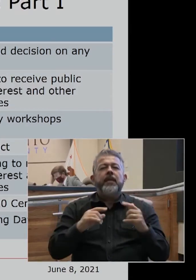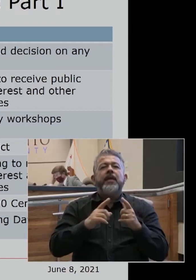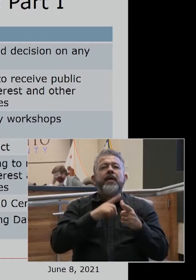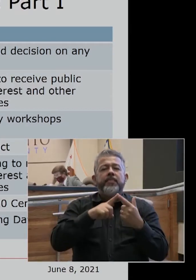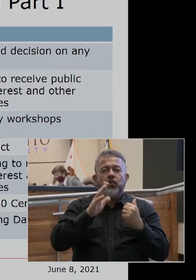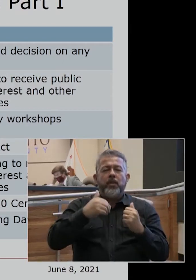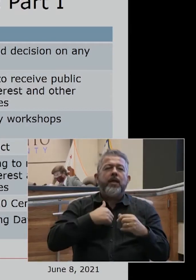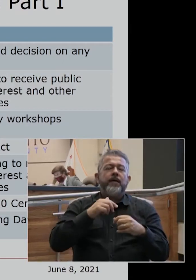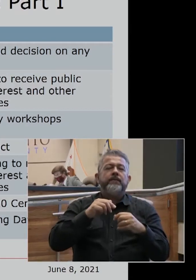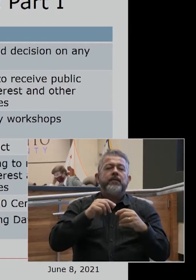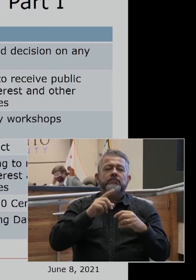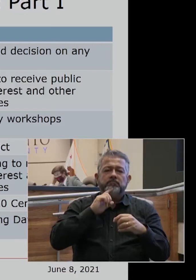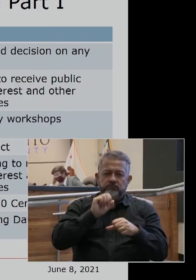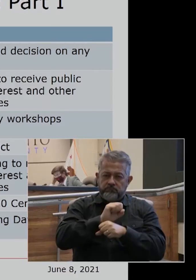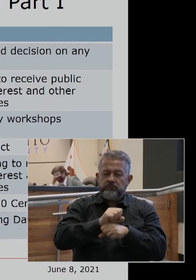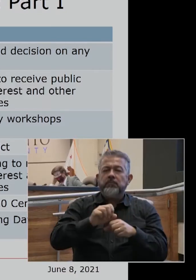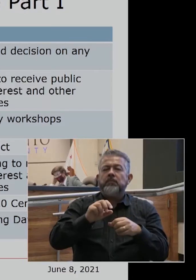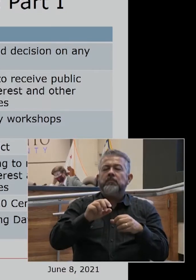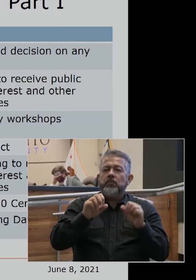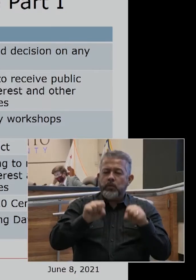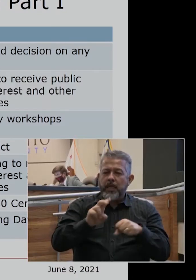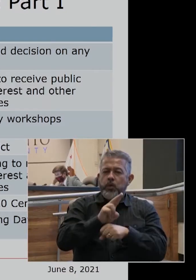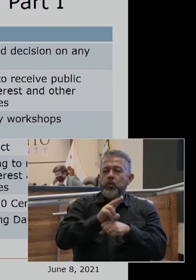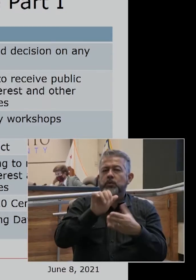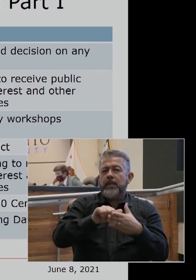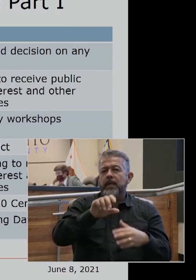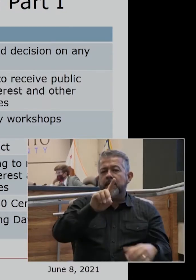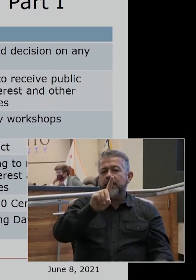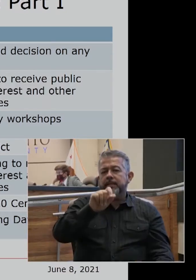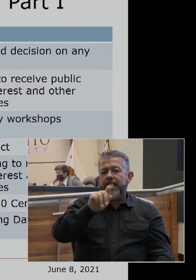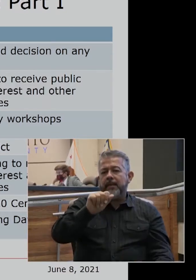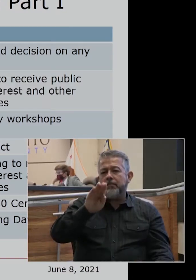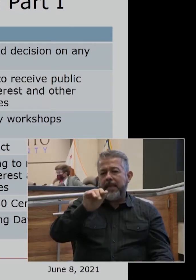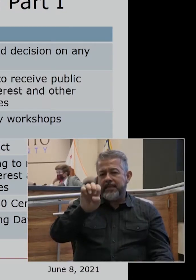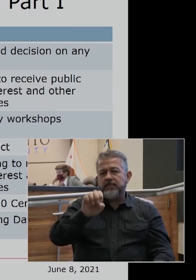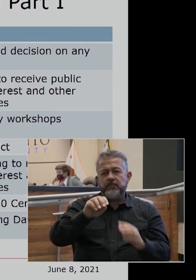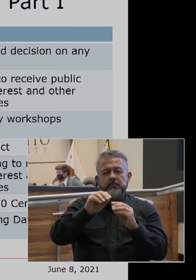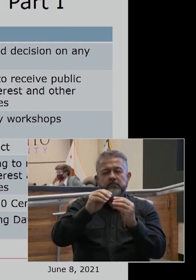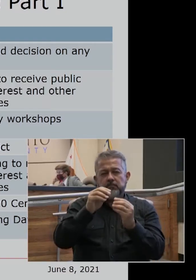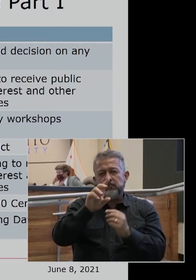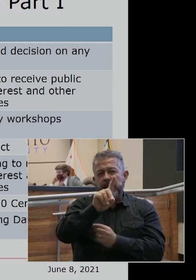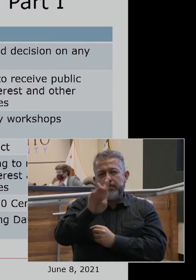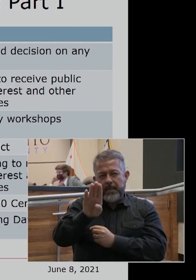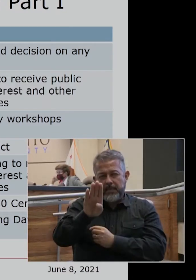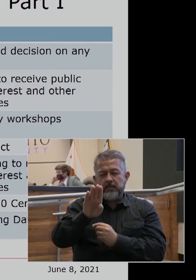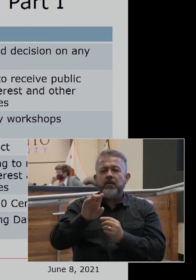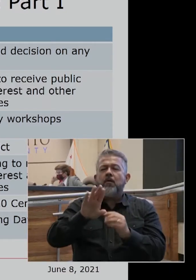PRISONER LOCATION AND WREEL HAVE A USABLE DATA BASE THAT WILL BE